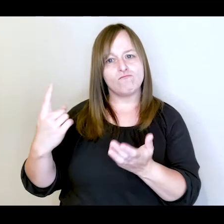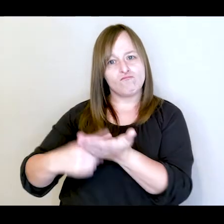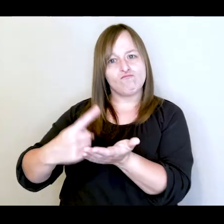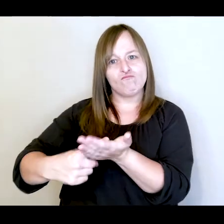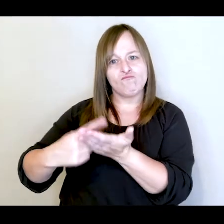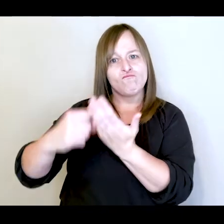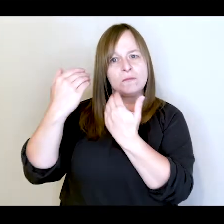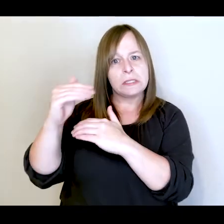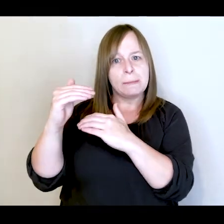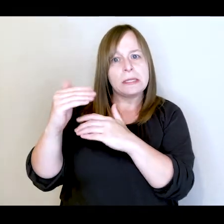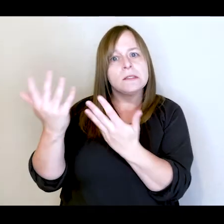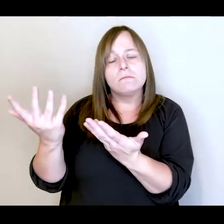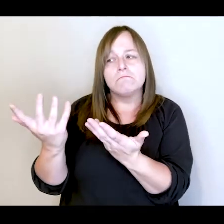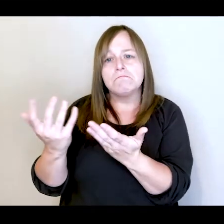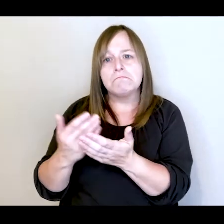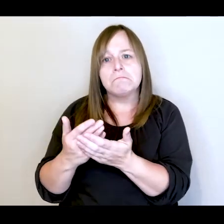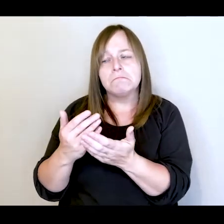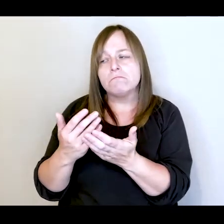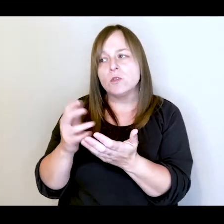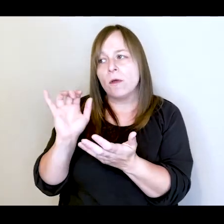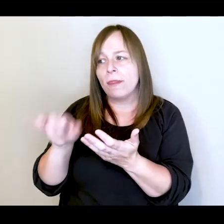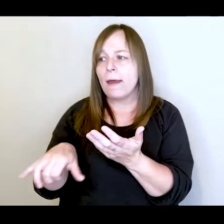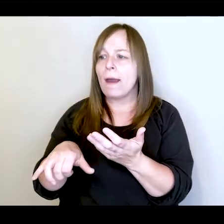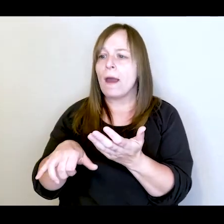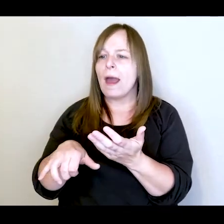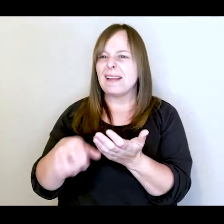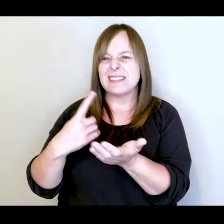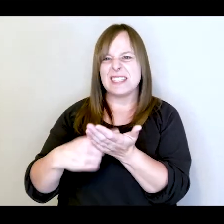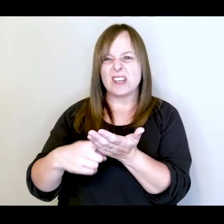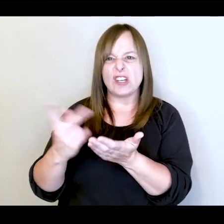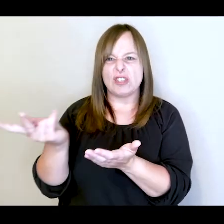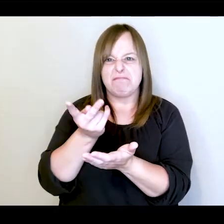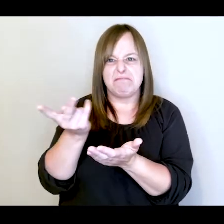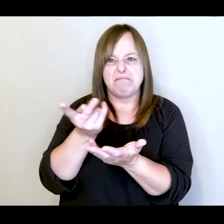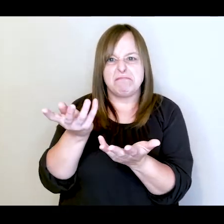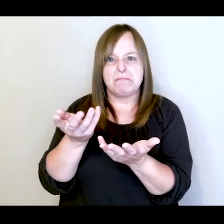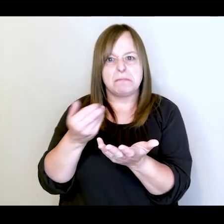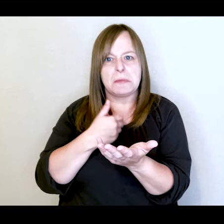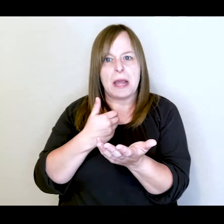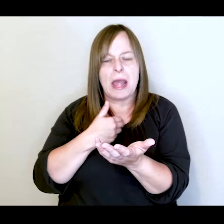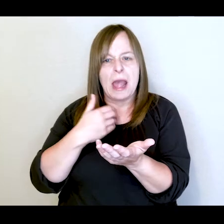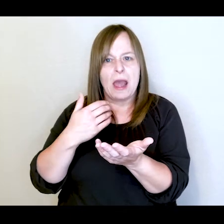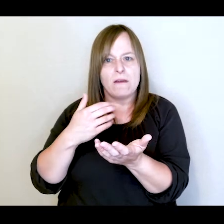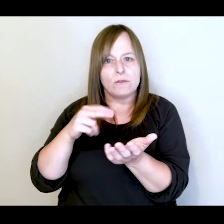can be some limits there. So that's really a discussion to have, I think, if